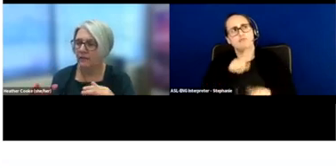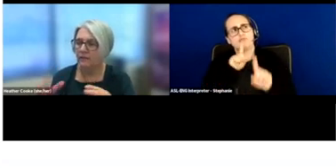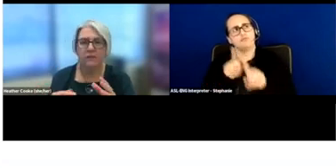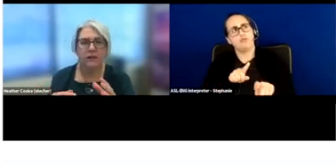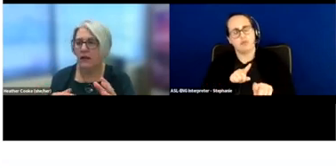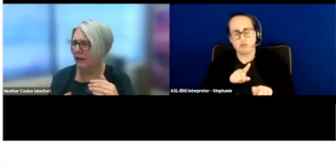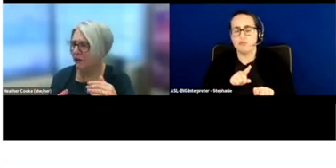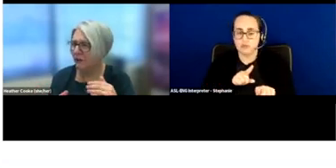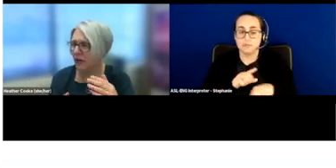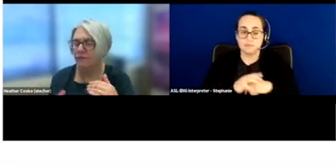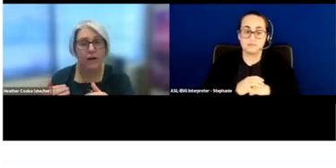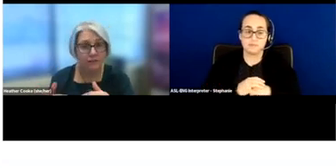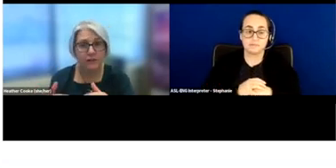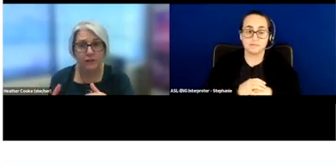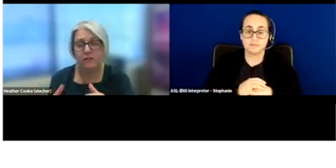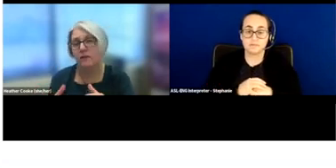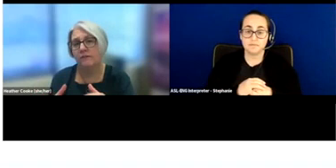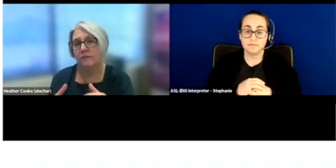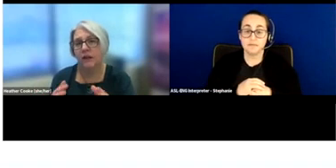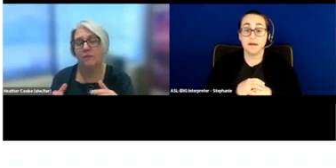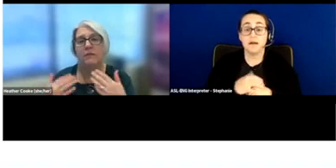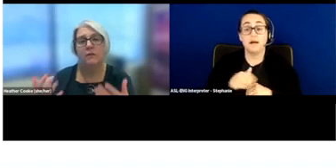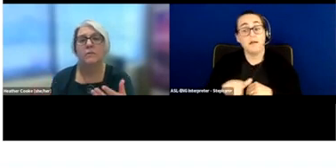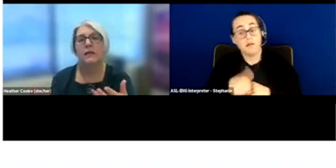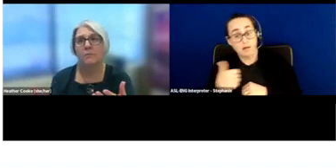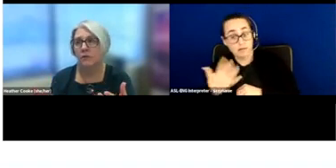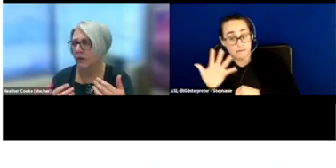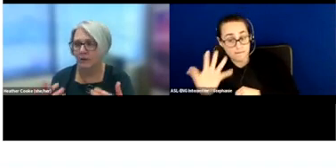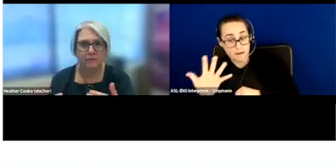And there's a another five scenarios that we've developed that will be